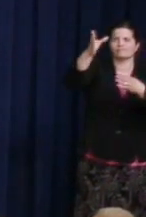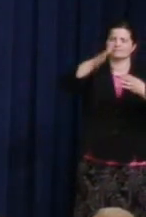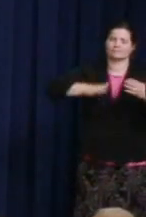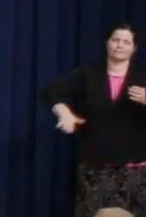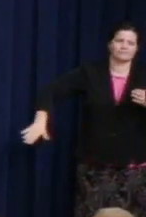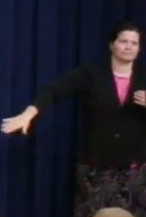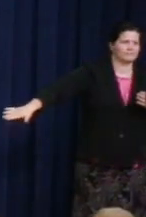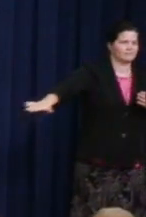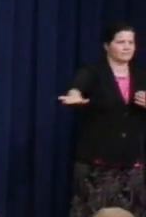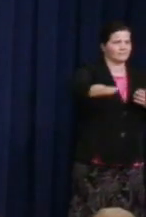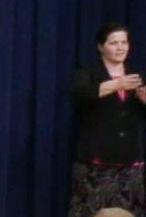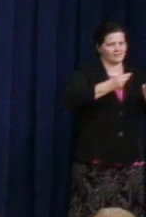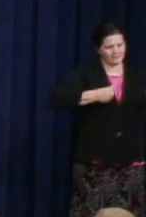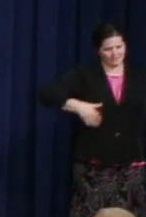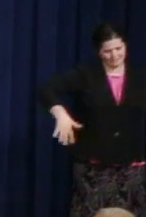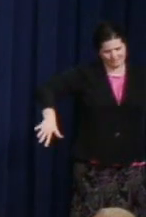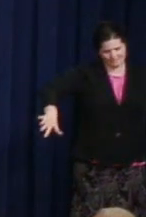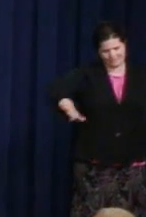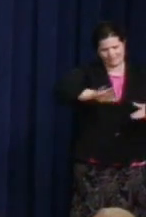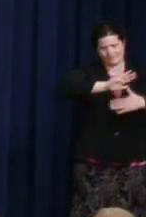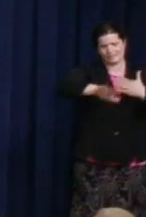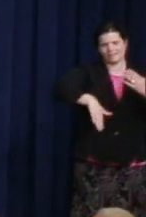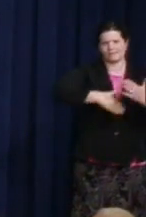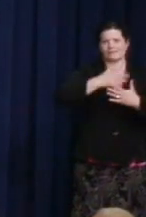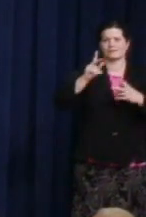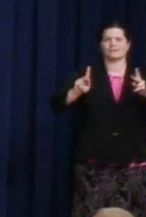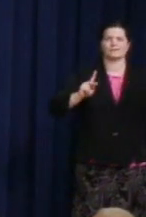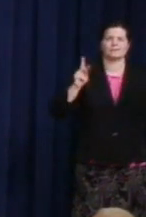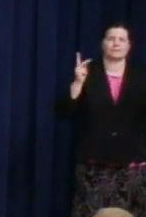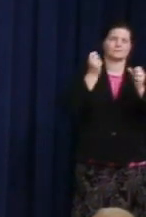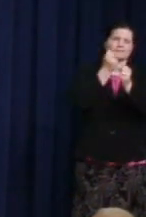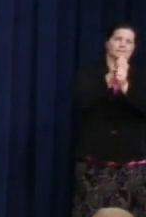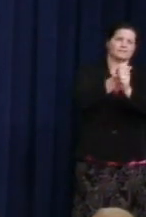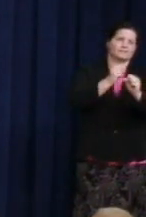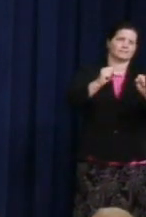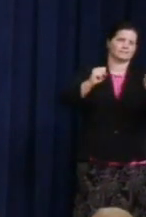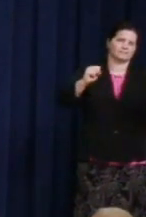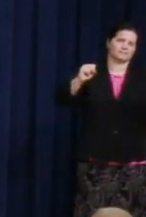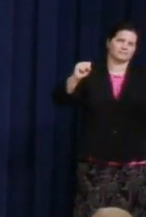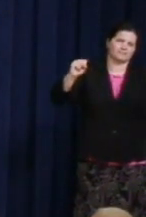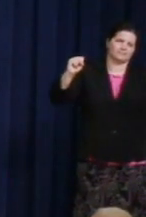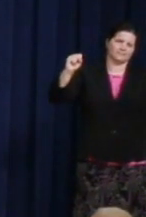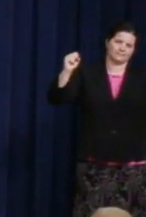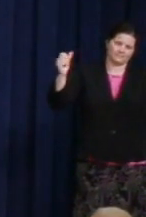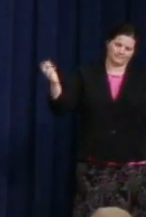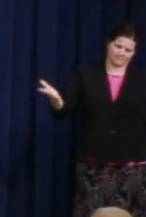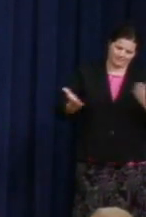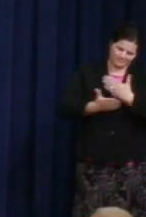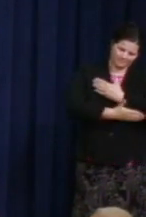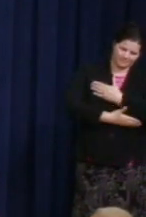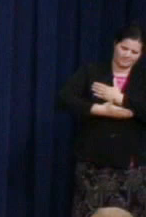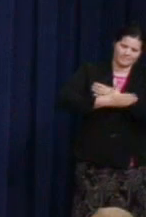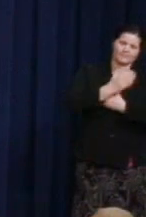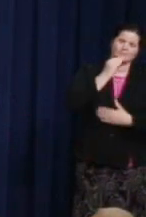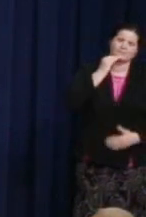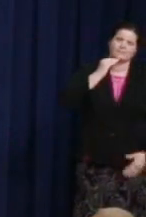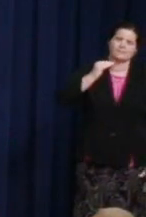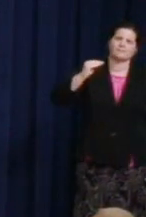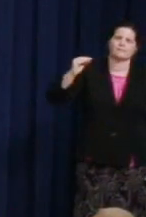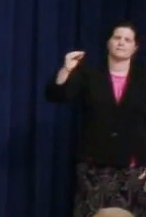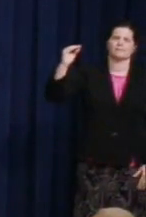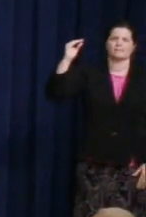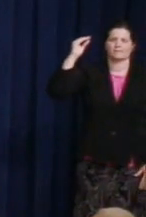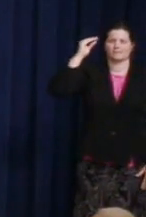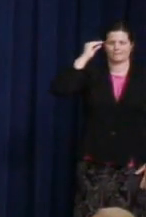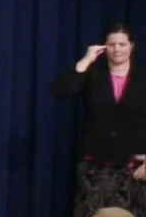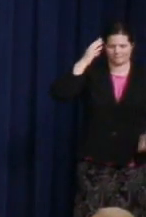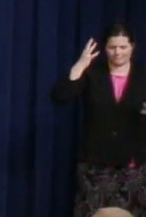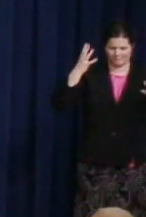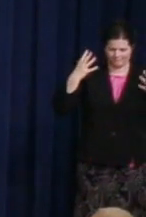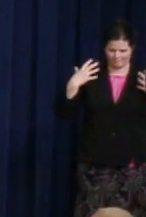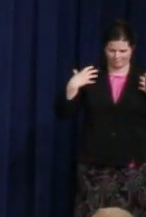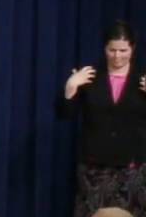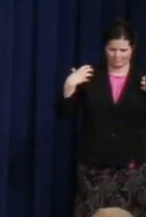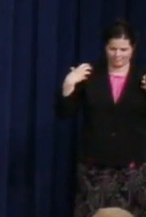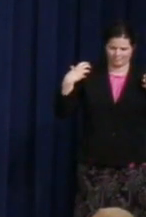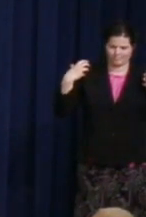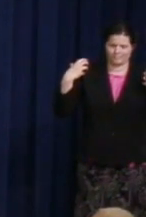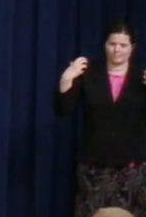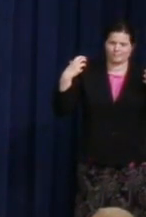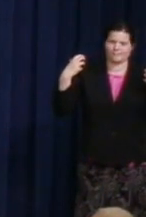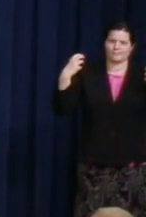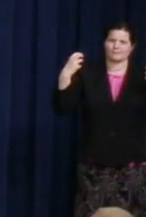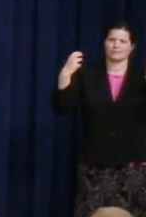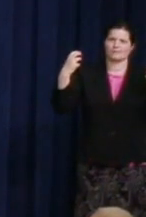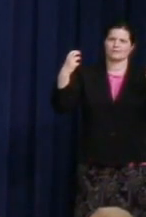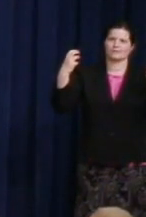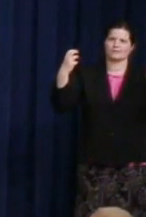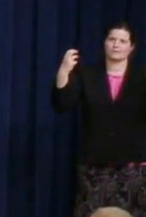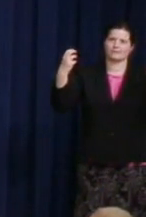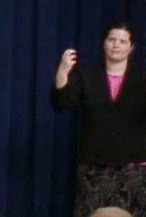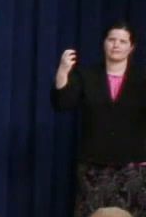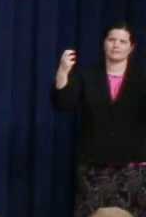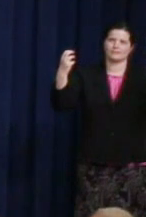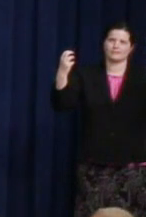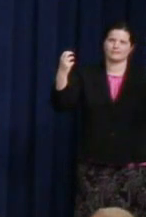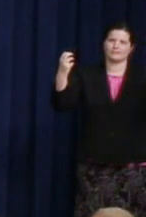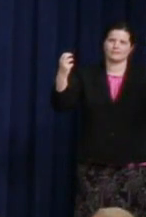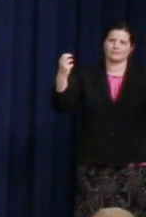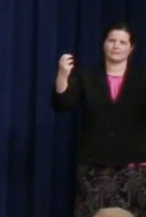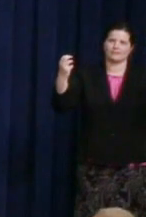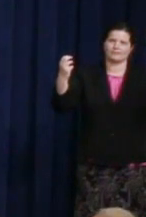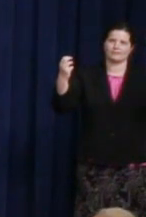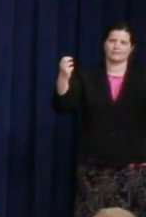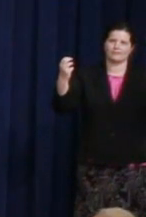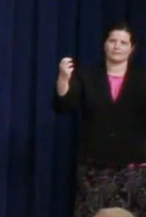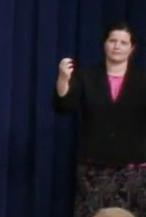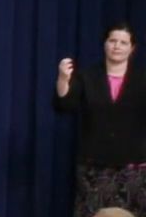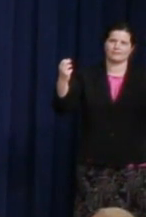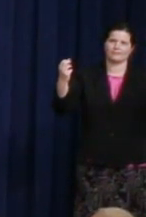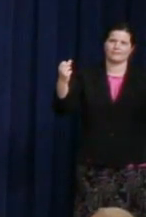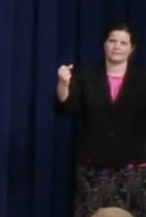o'er the land of the free and the home of the brave?